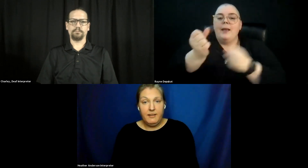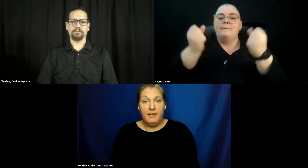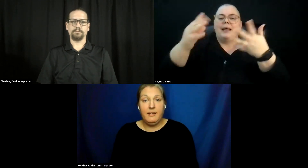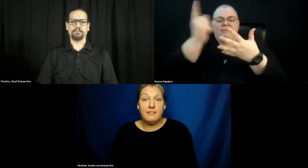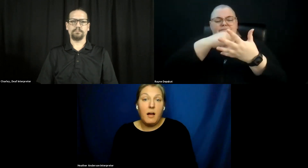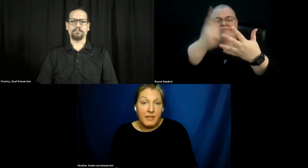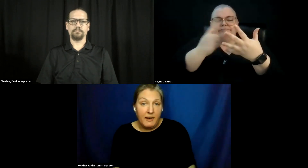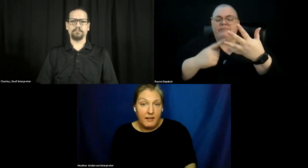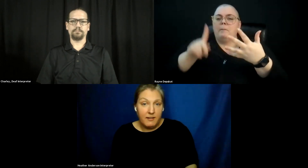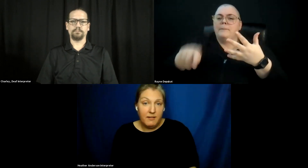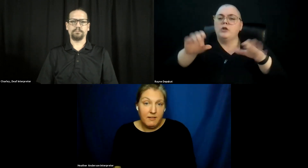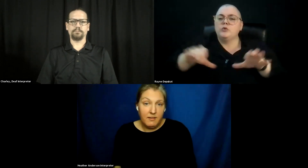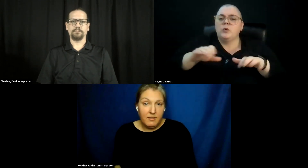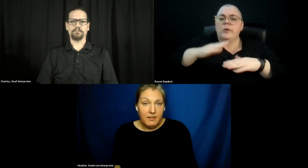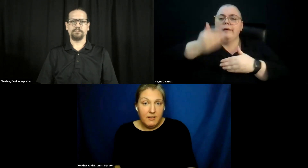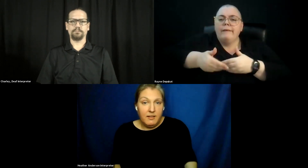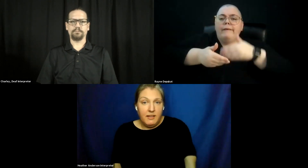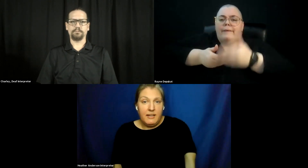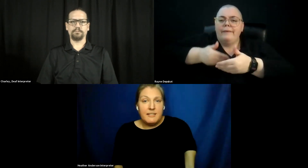And it's complicated.